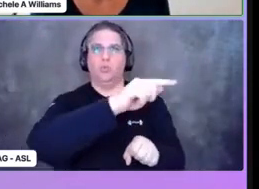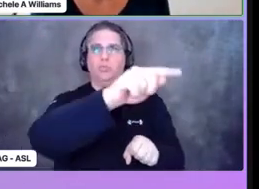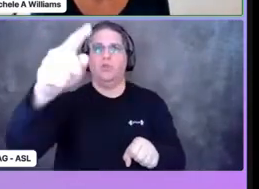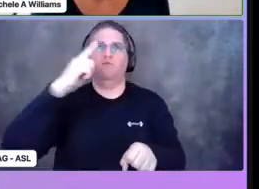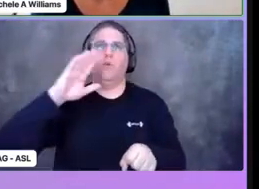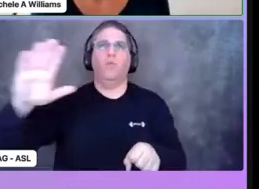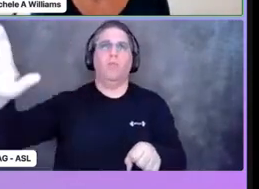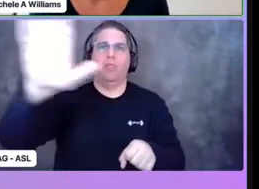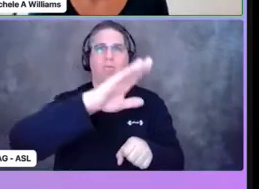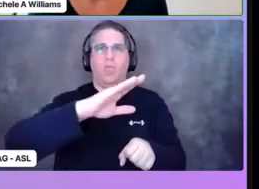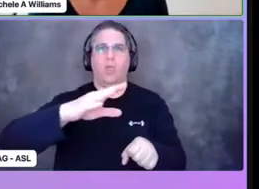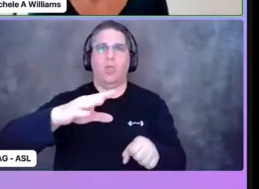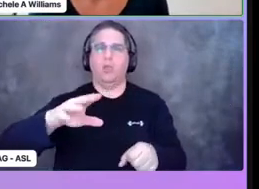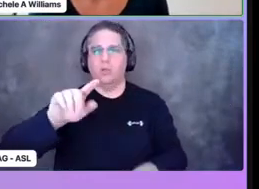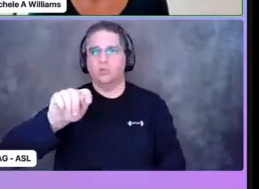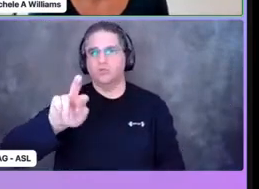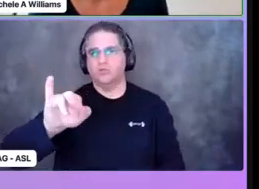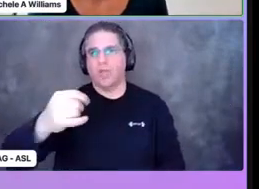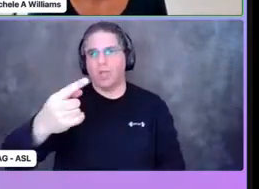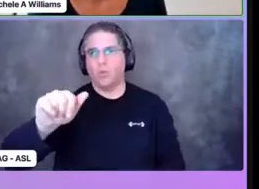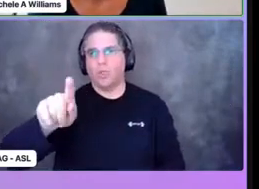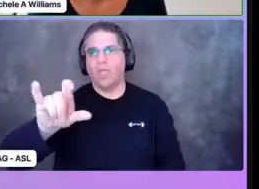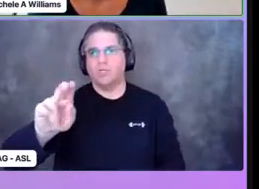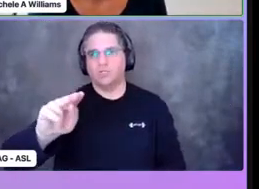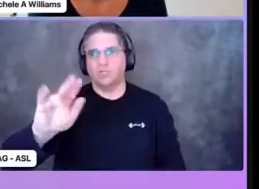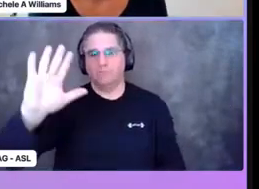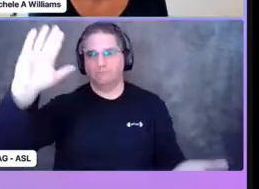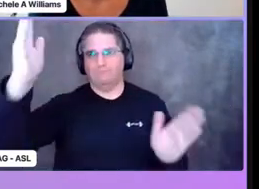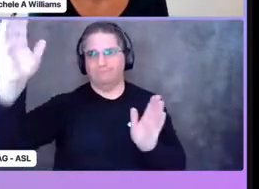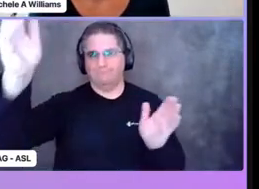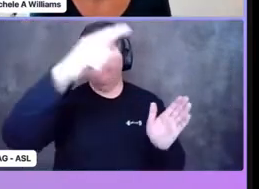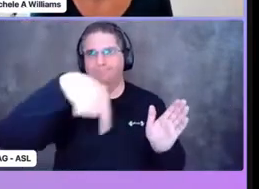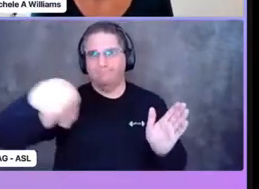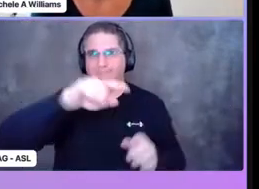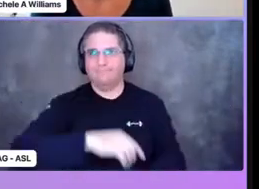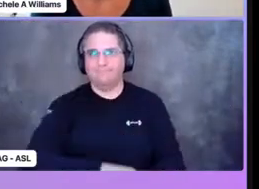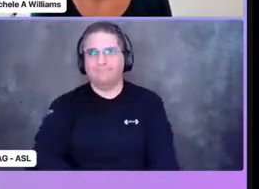encourage publishing those results because that's another form of getting saturation and